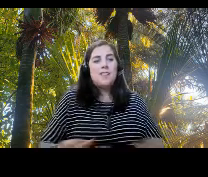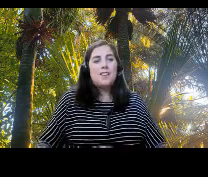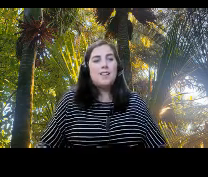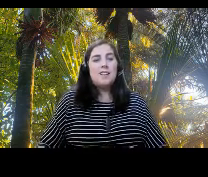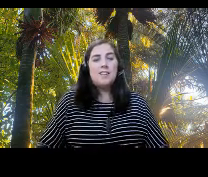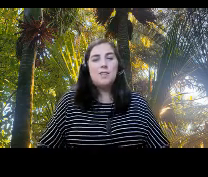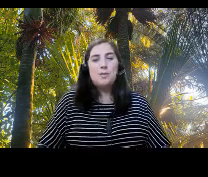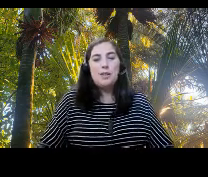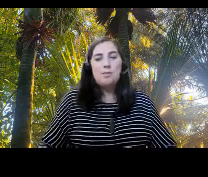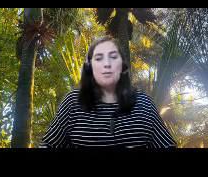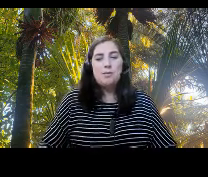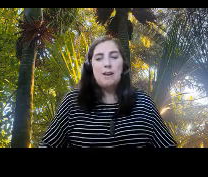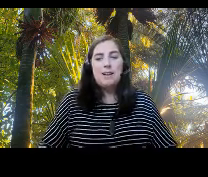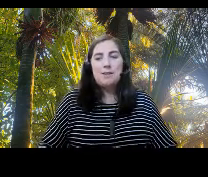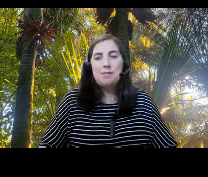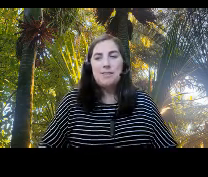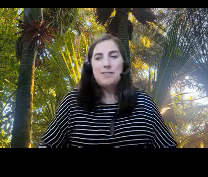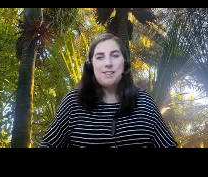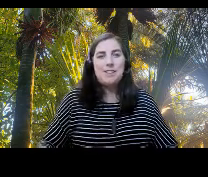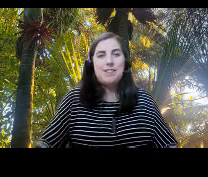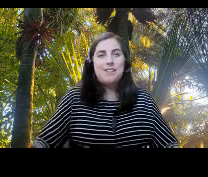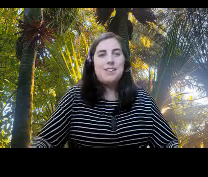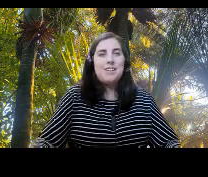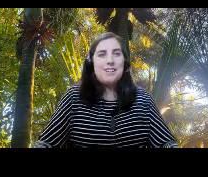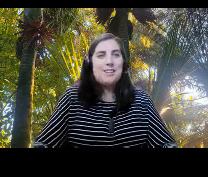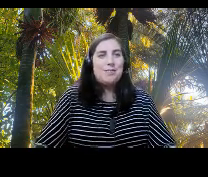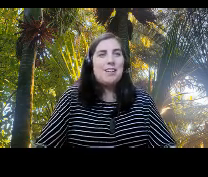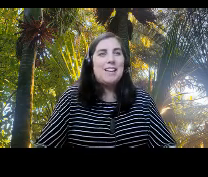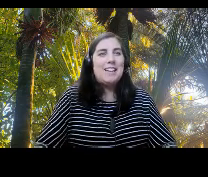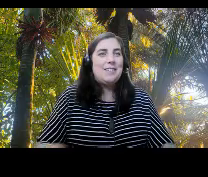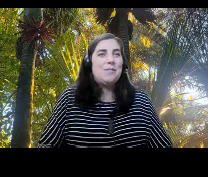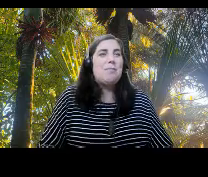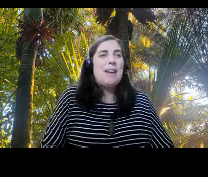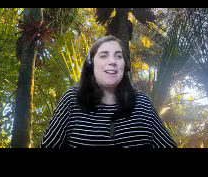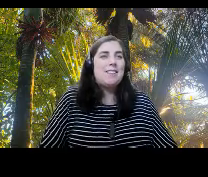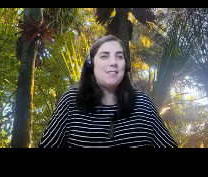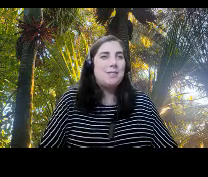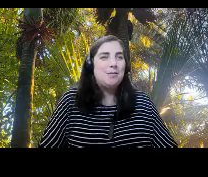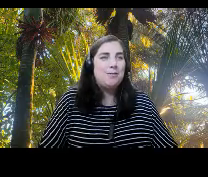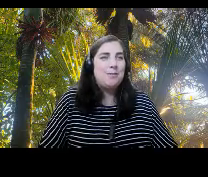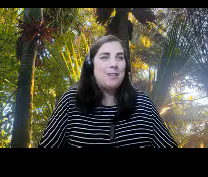Yeah, that's a really important part about the